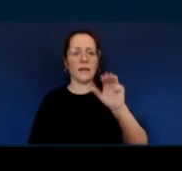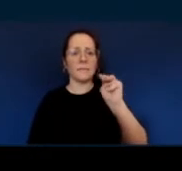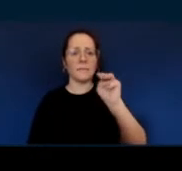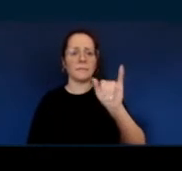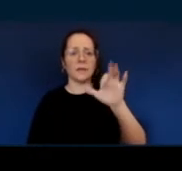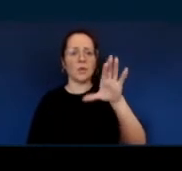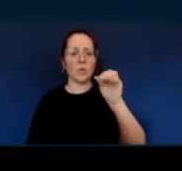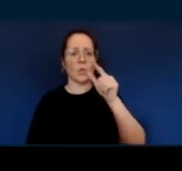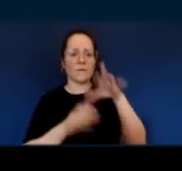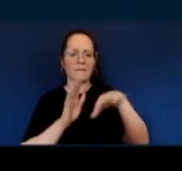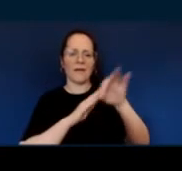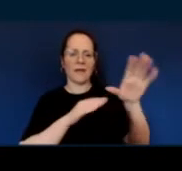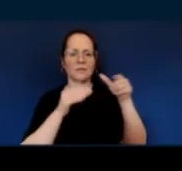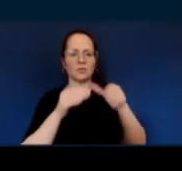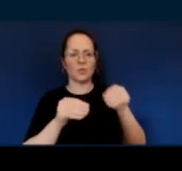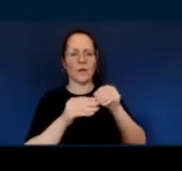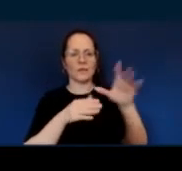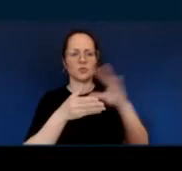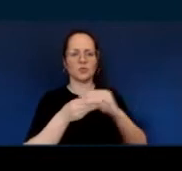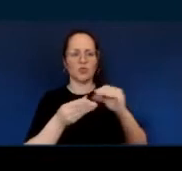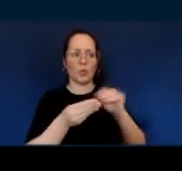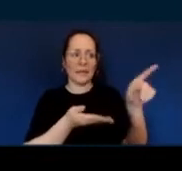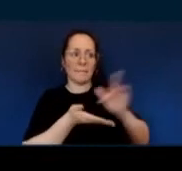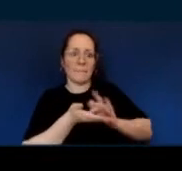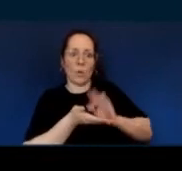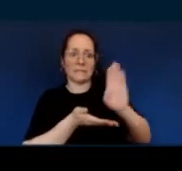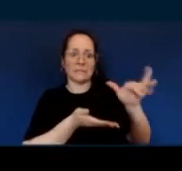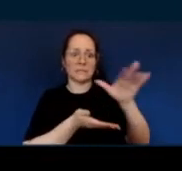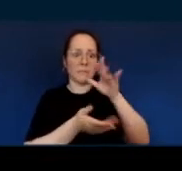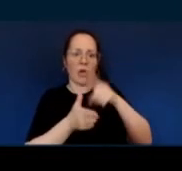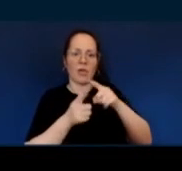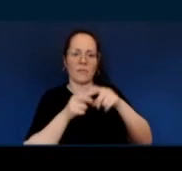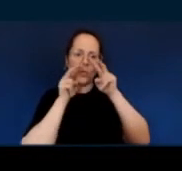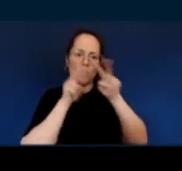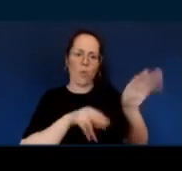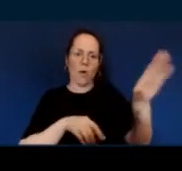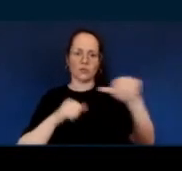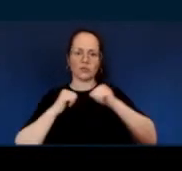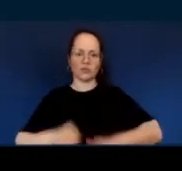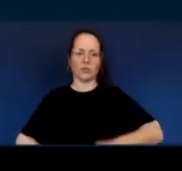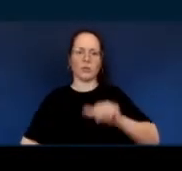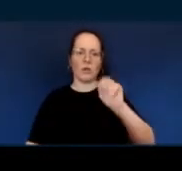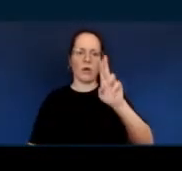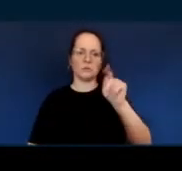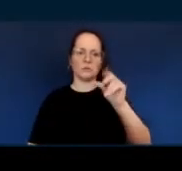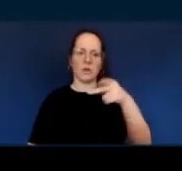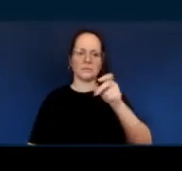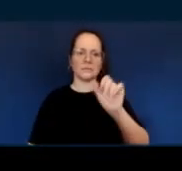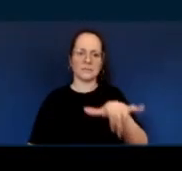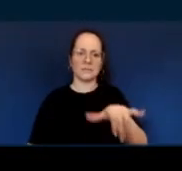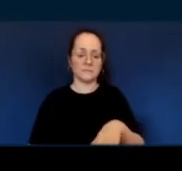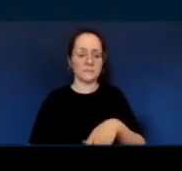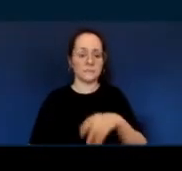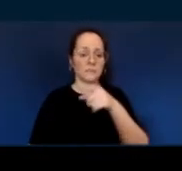STORIES, SUPPOSED POISONED HIS MOTHER AND WATCHED HER AUTOPSIES. KATHRYN PARK DESCRIBED IN THE